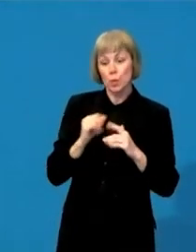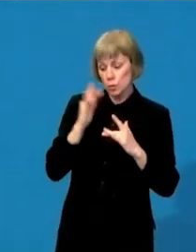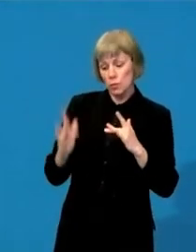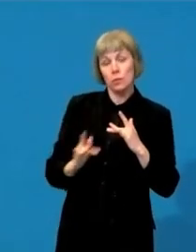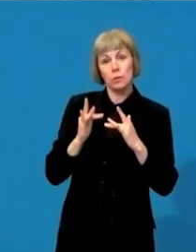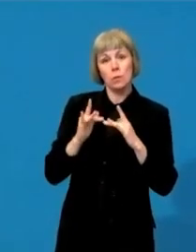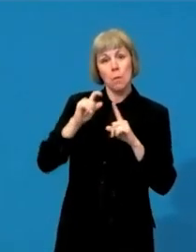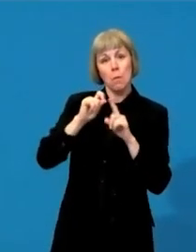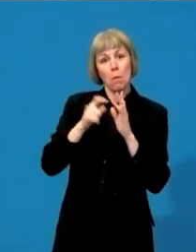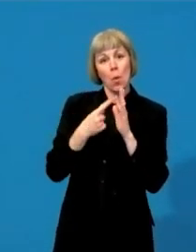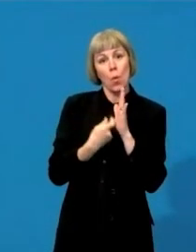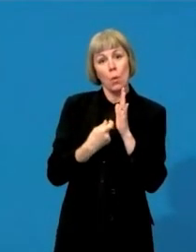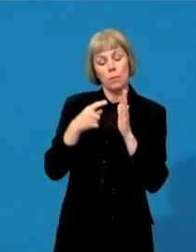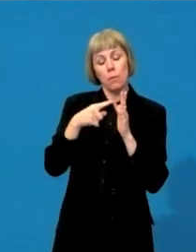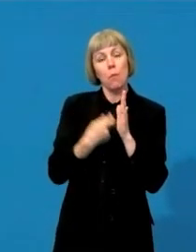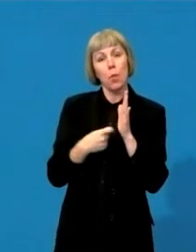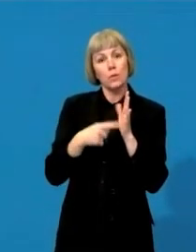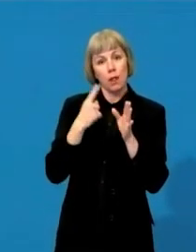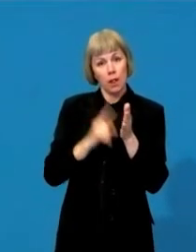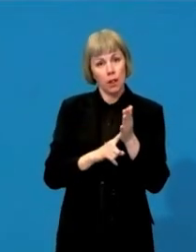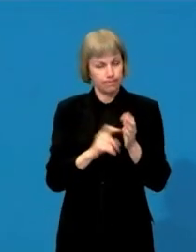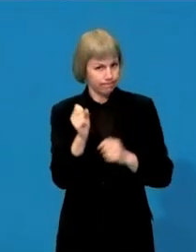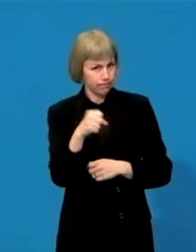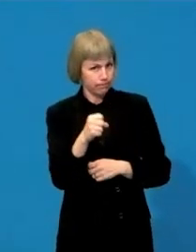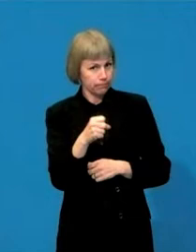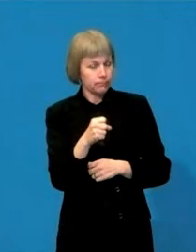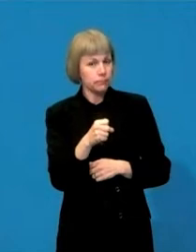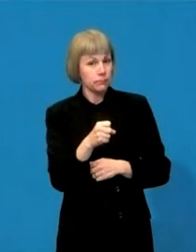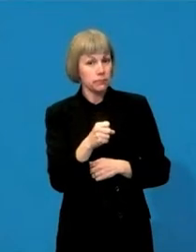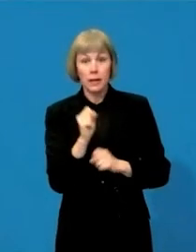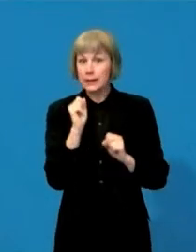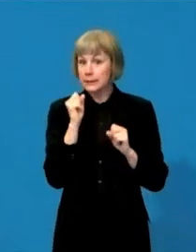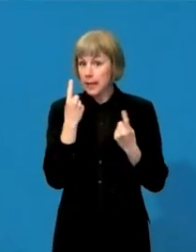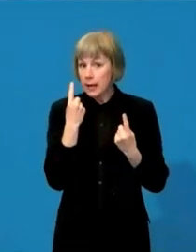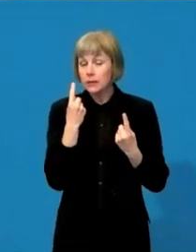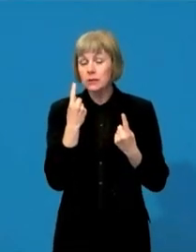Yes, I do. MS TARRAGO: And is that easy to understand? The portal is very easy for me.